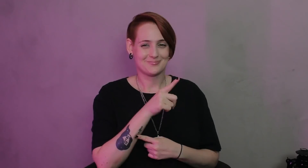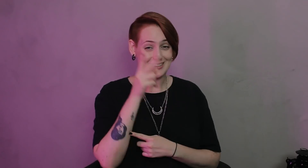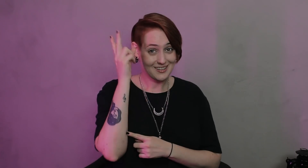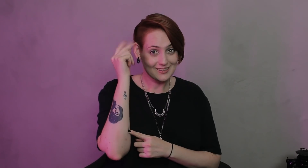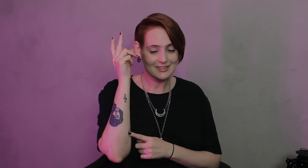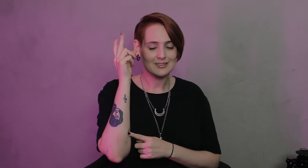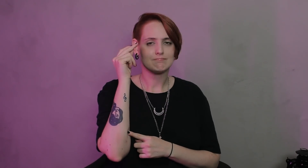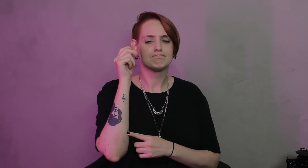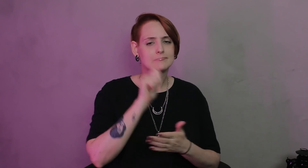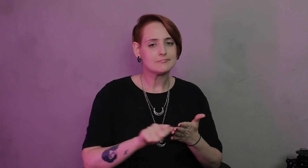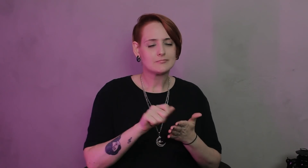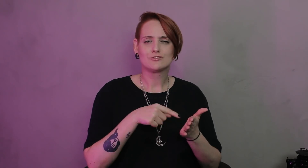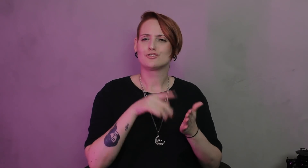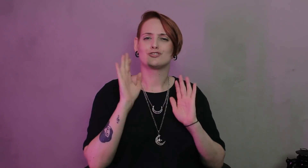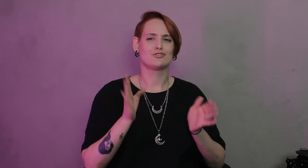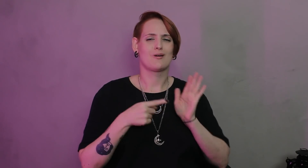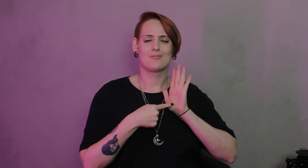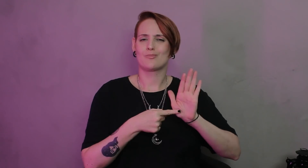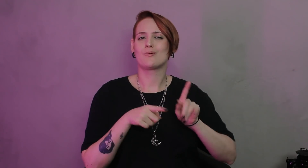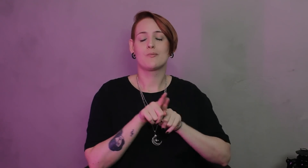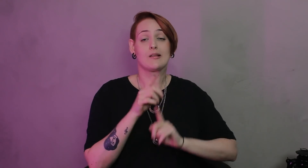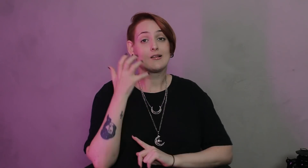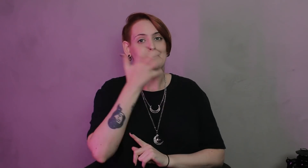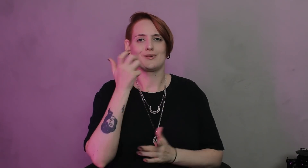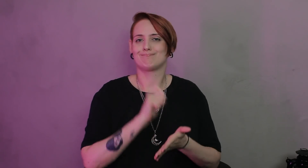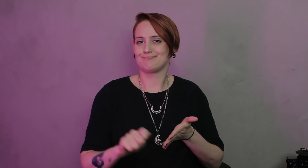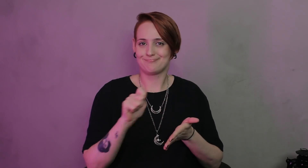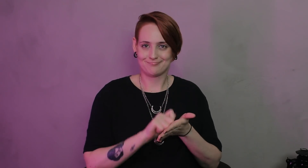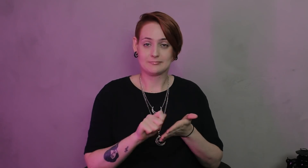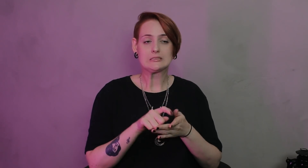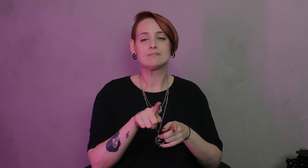Through the diary, she already showed a passion for writing.